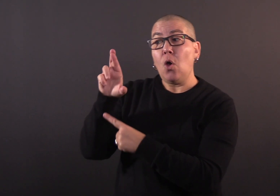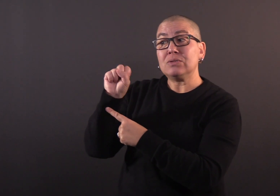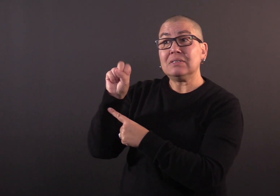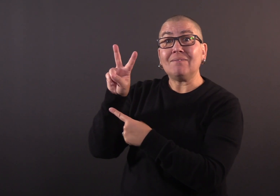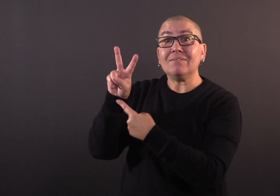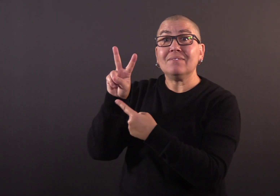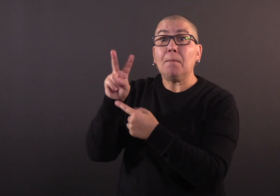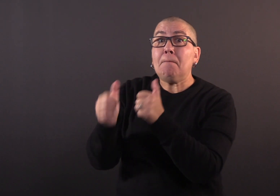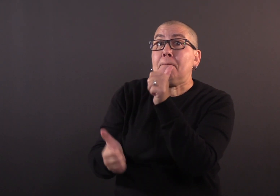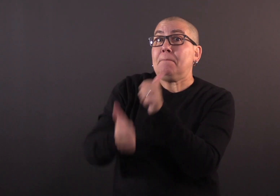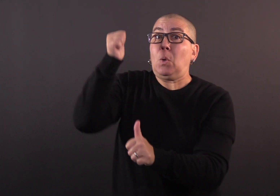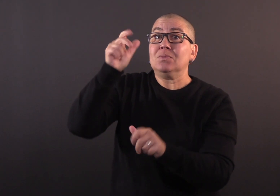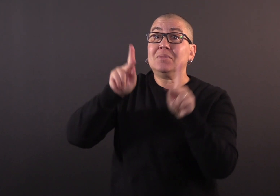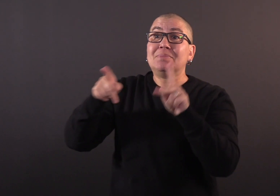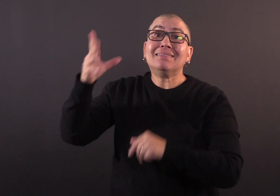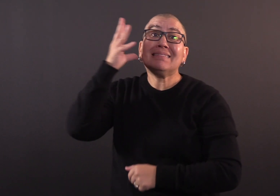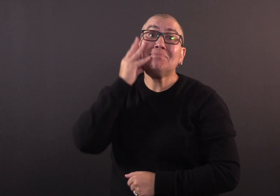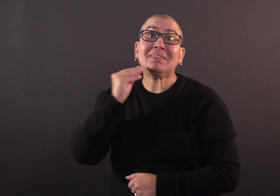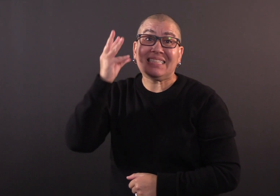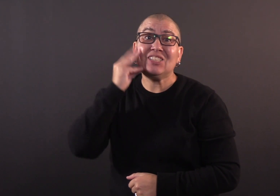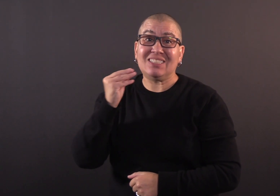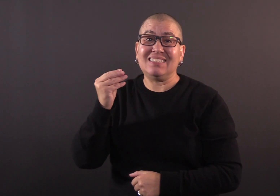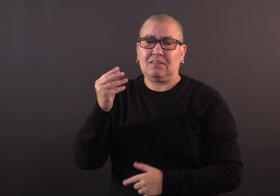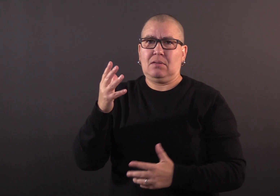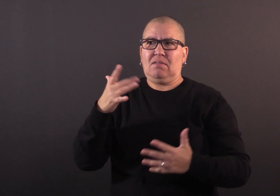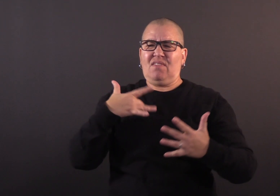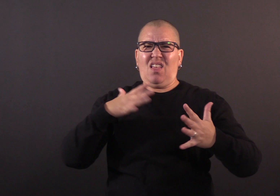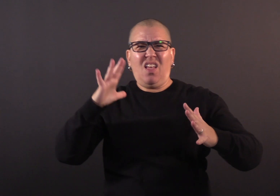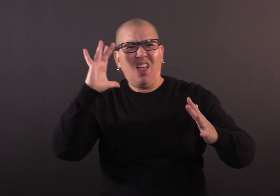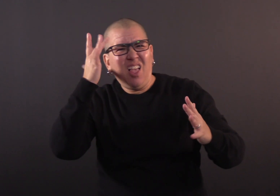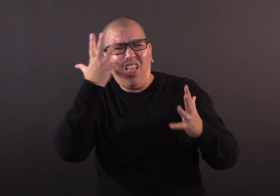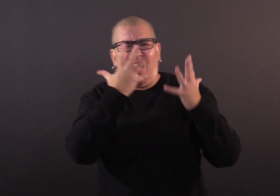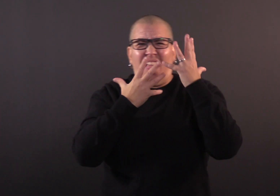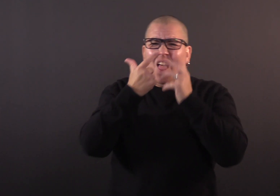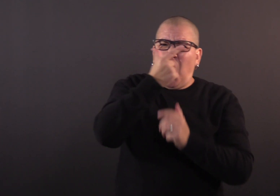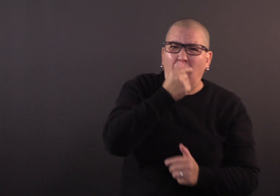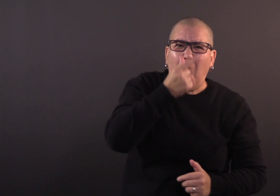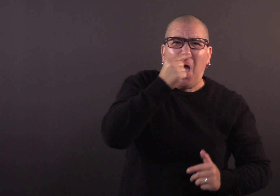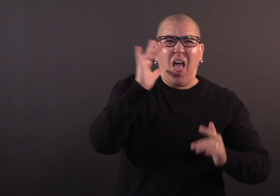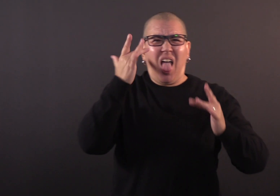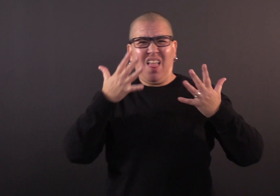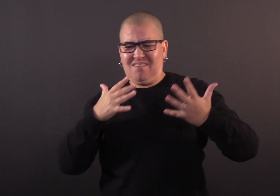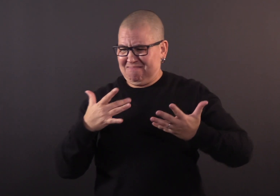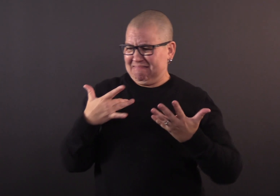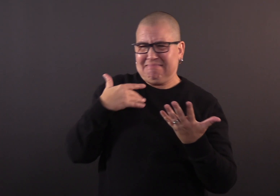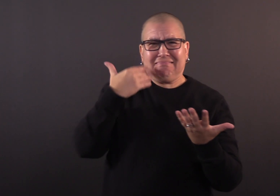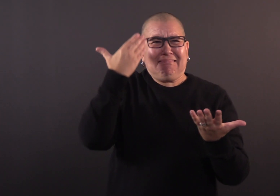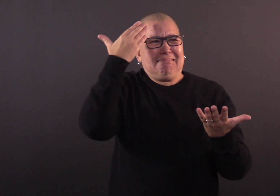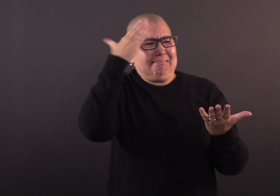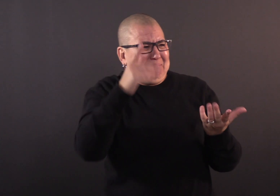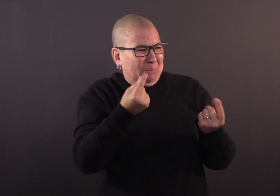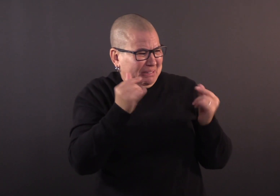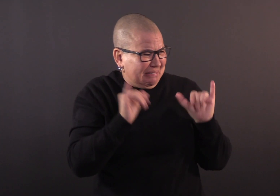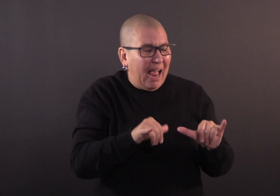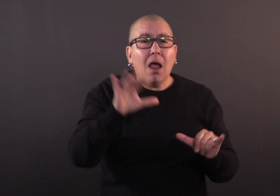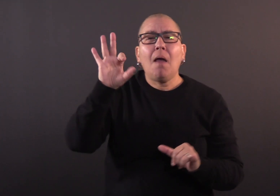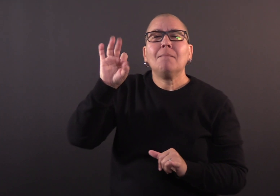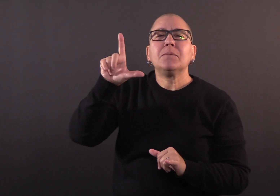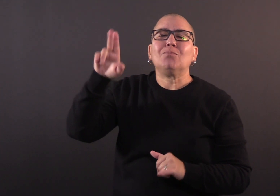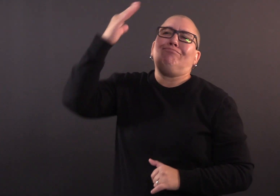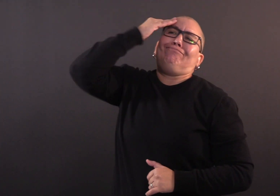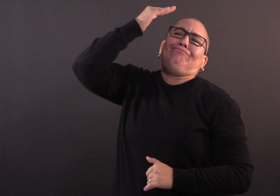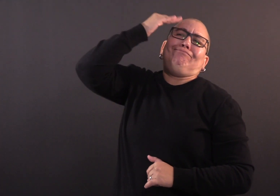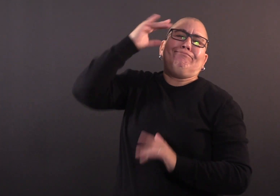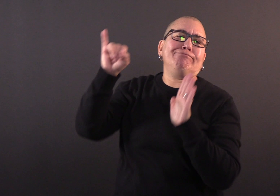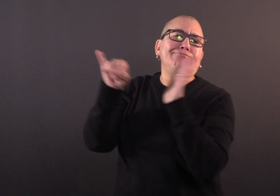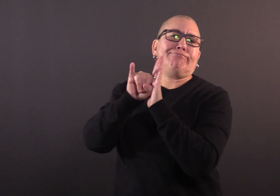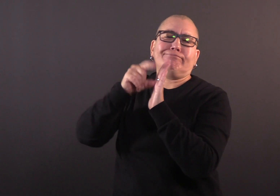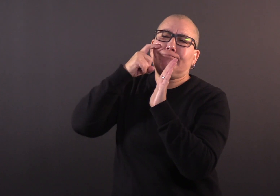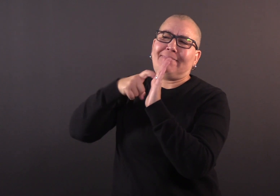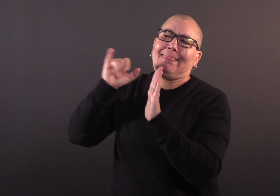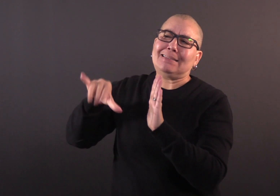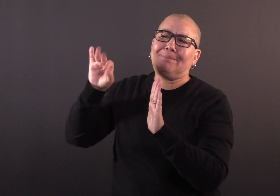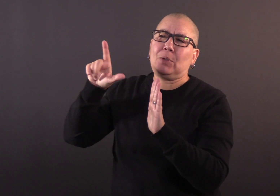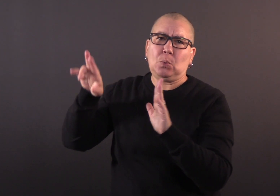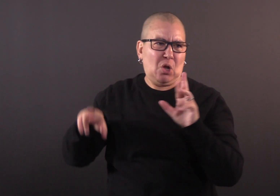and kills several hundred tots and thousands of seniors. The CDC says that already this year,